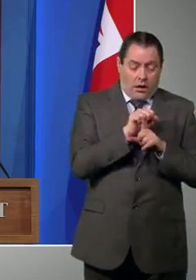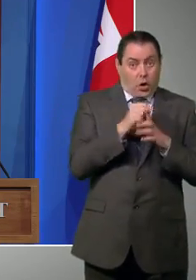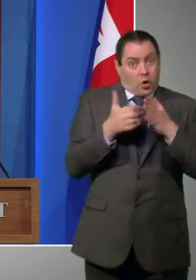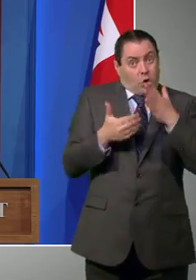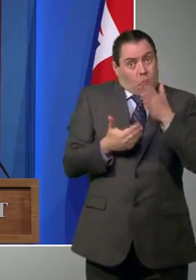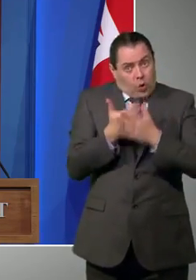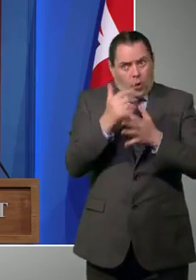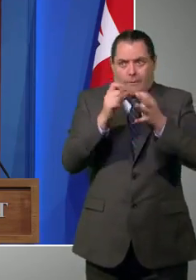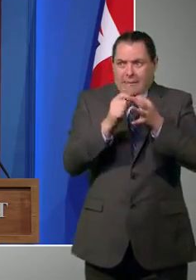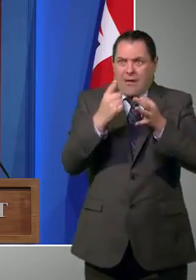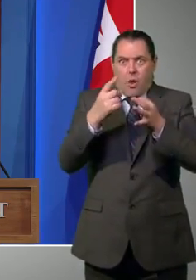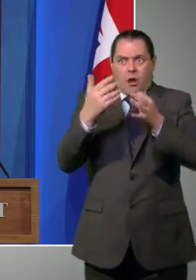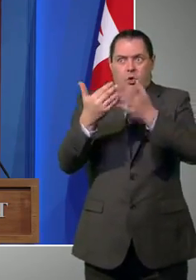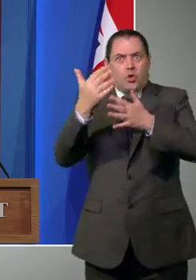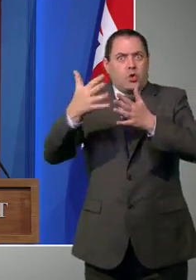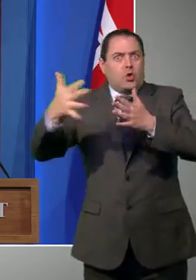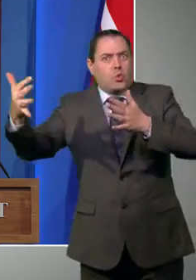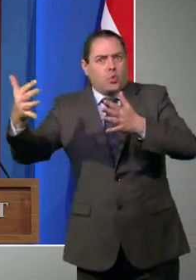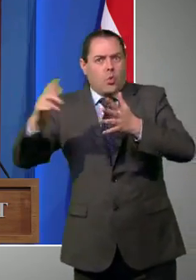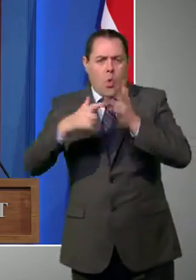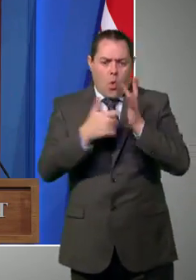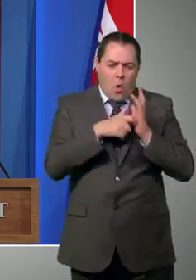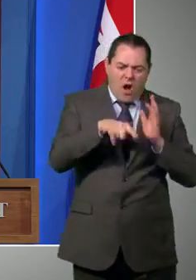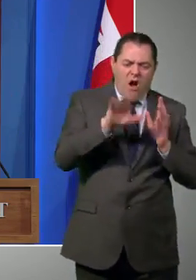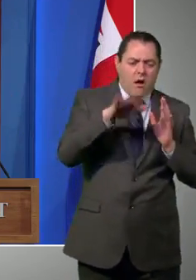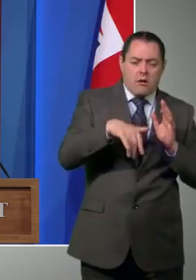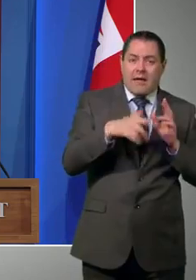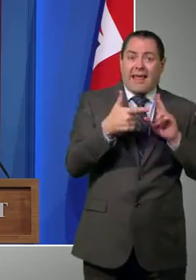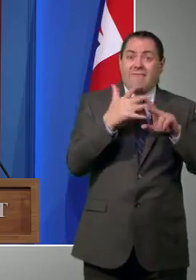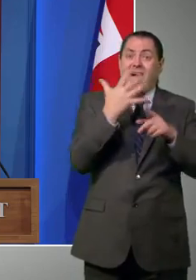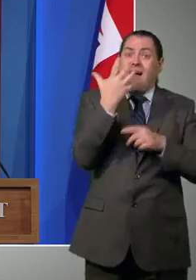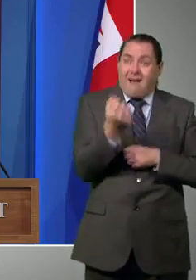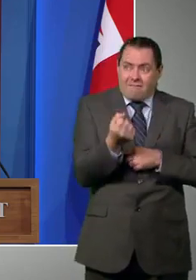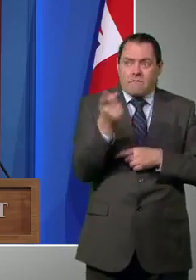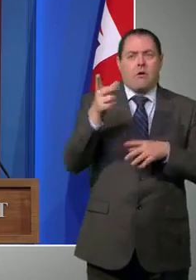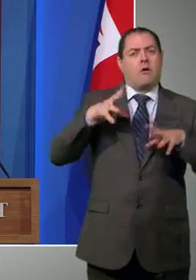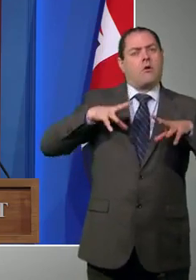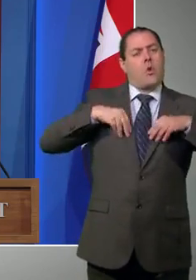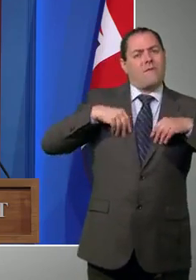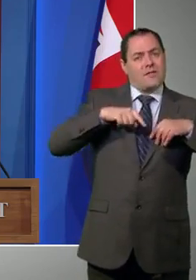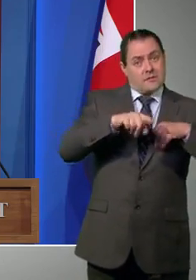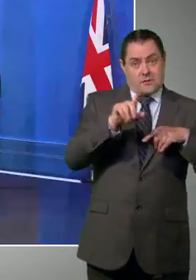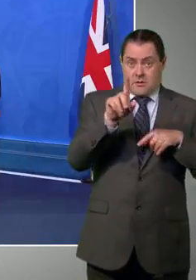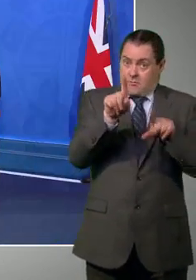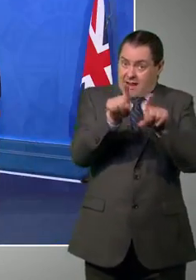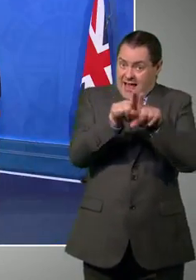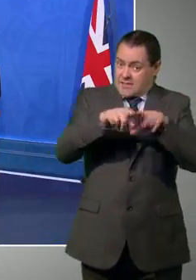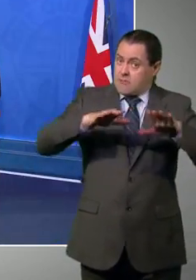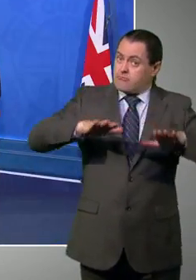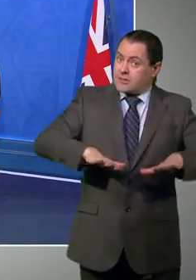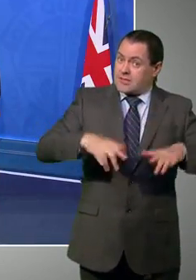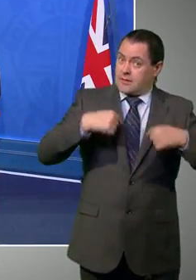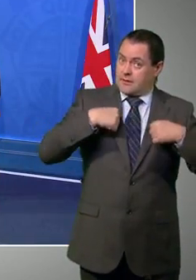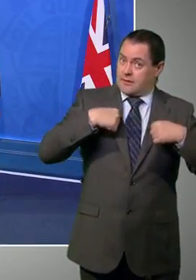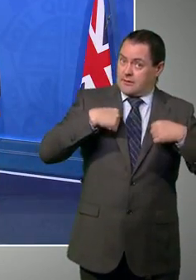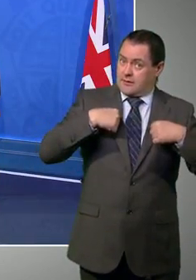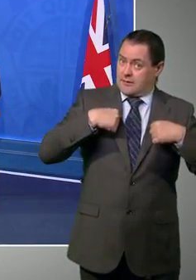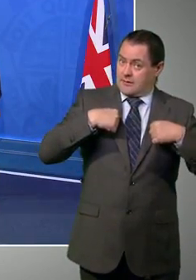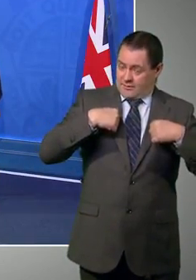continuously searching for new variants, but we're actually helping the rest of the world understand where those variants